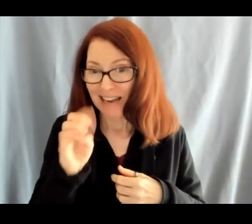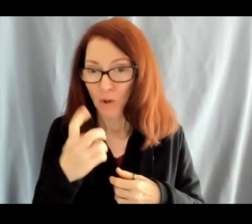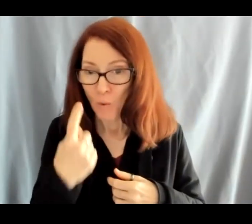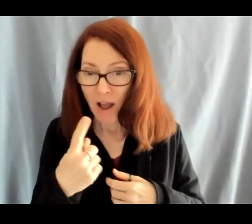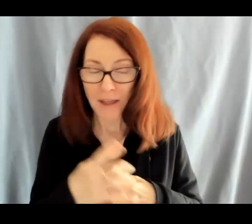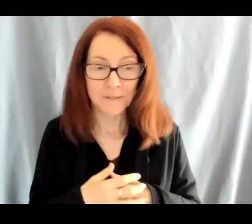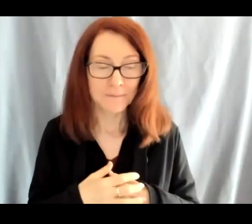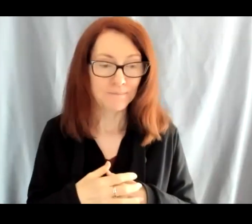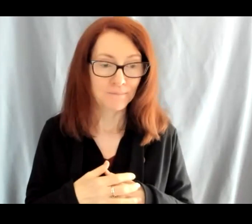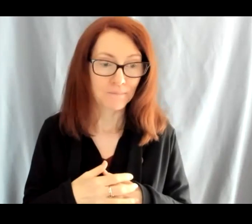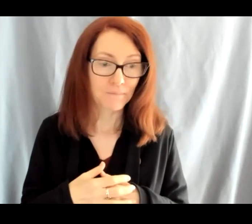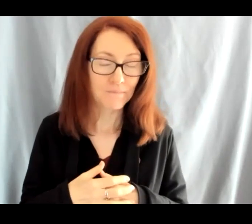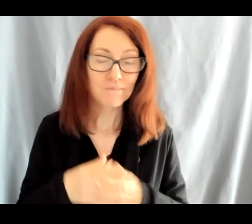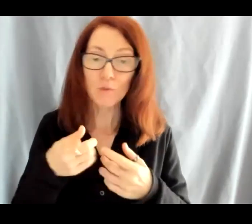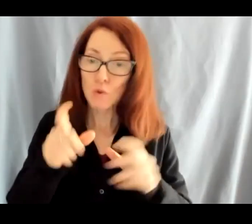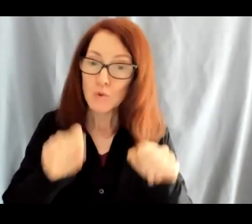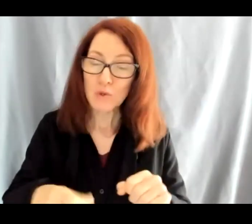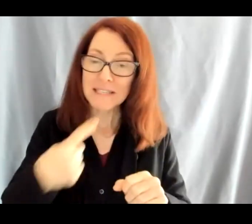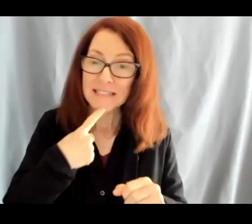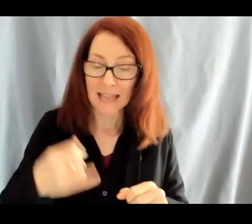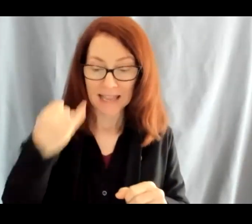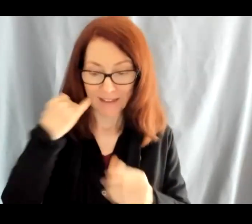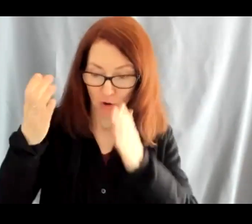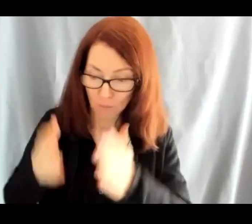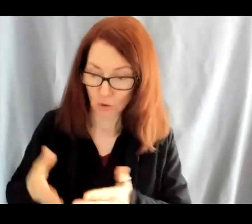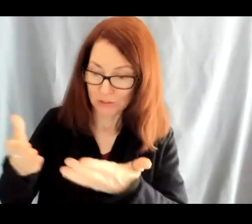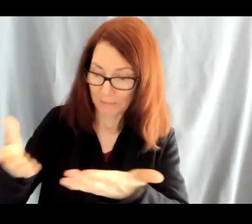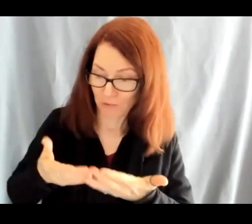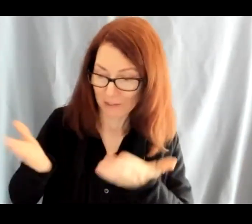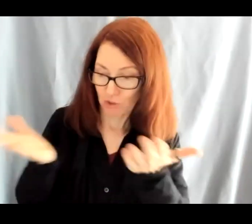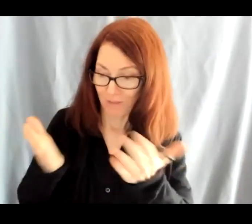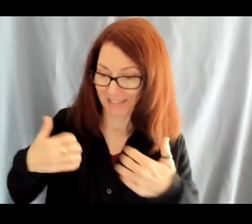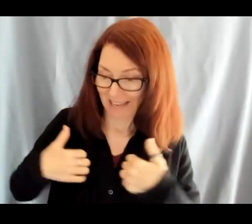in a service animal that is not for themselves so isn't for their own disability they're